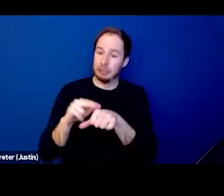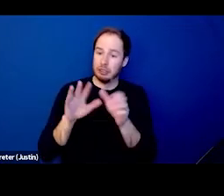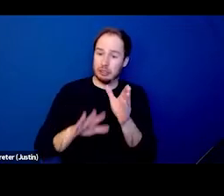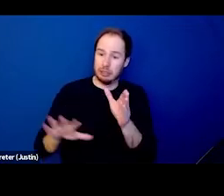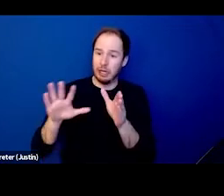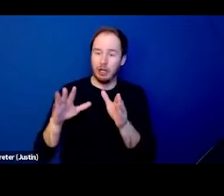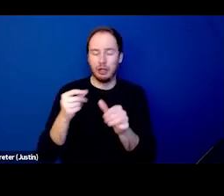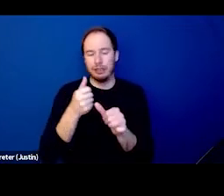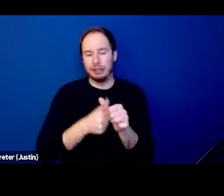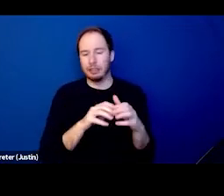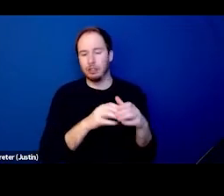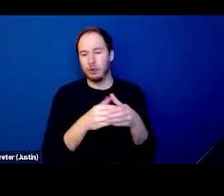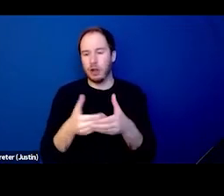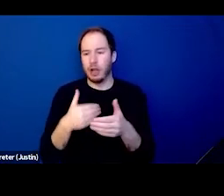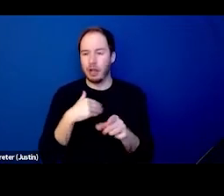will have their own small radio programs.